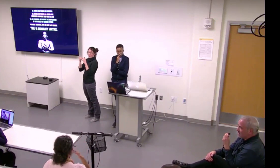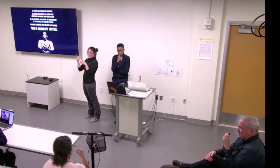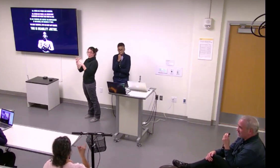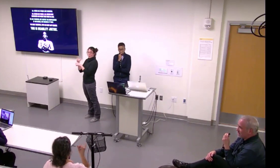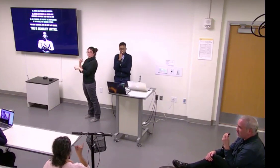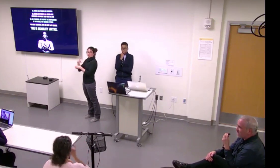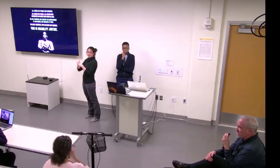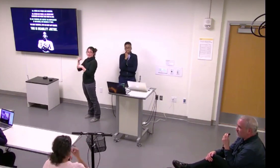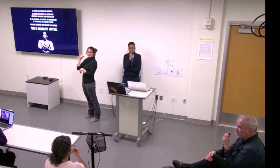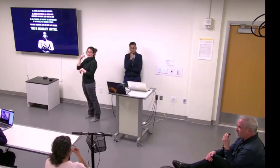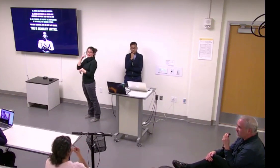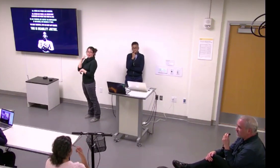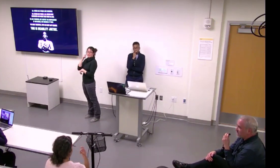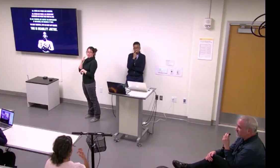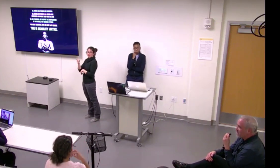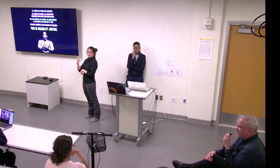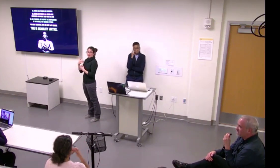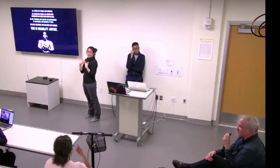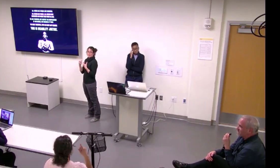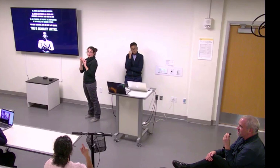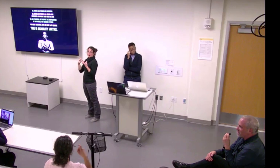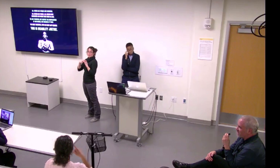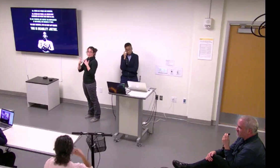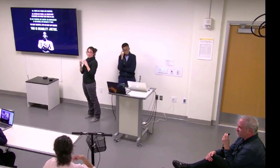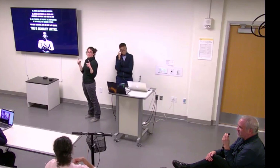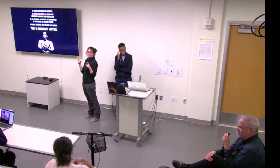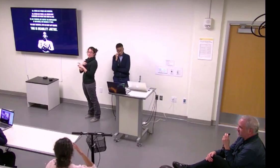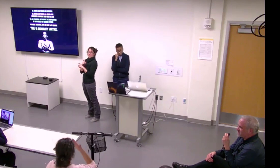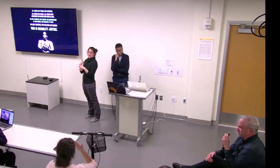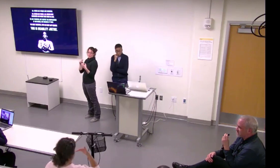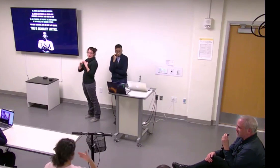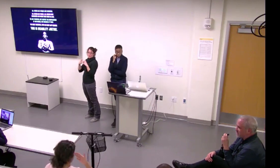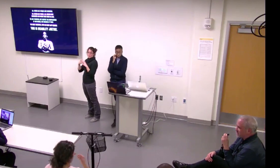Here in California, there's a lot of problems that are complicated.